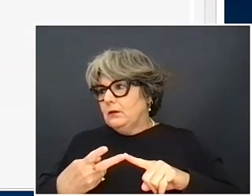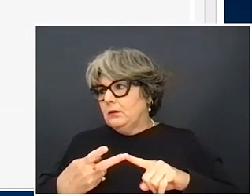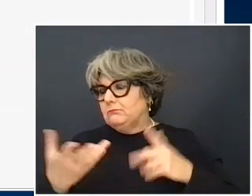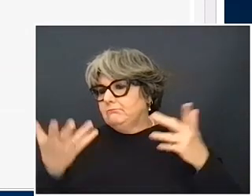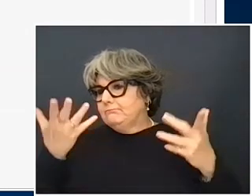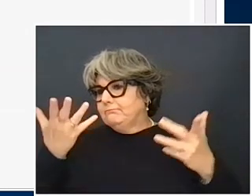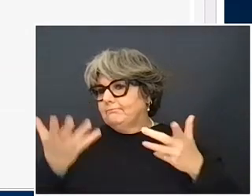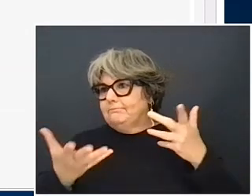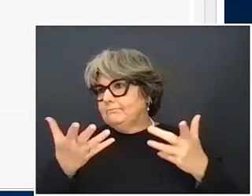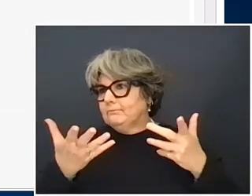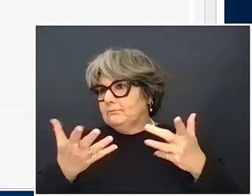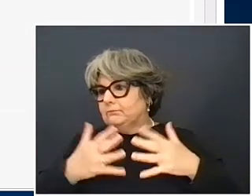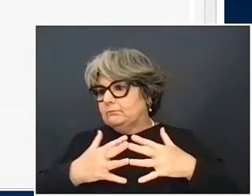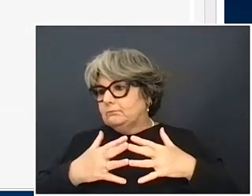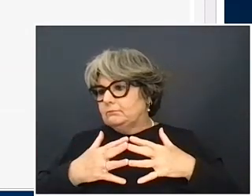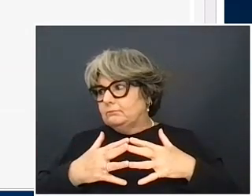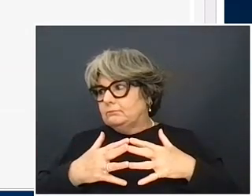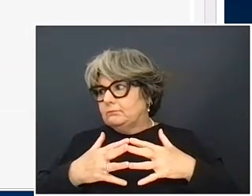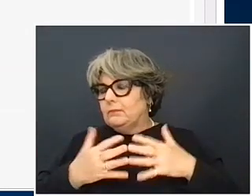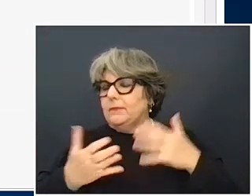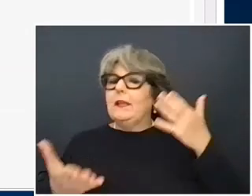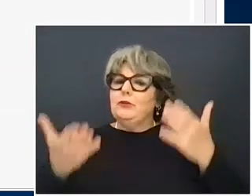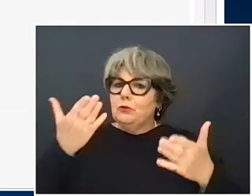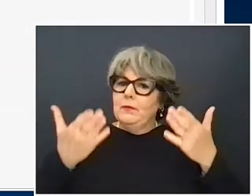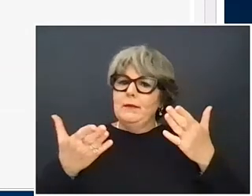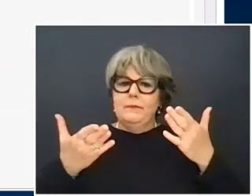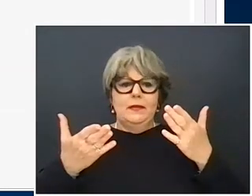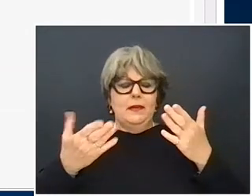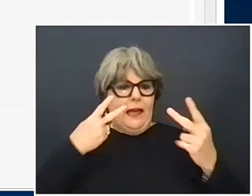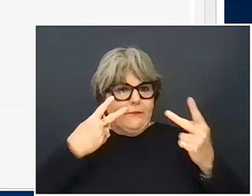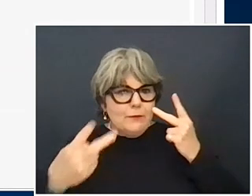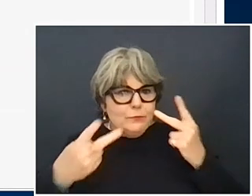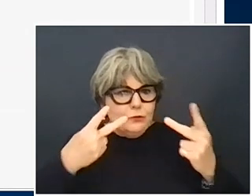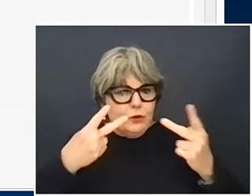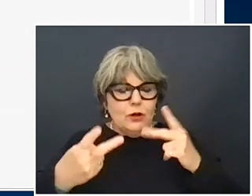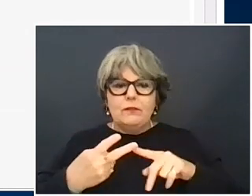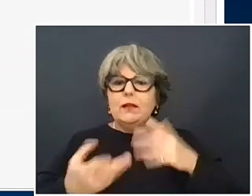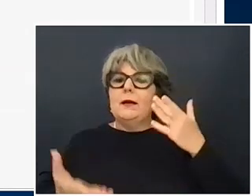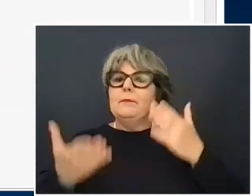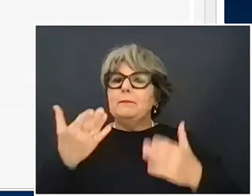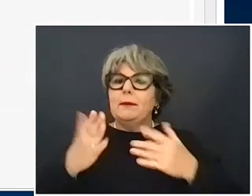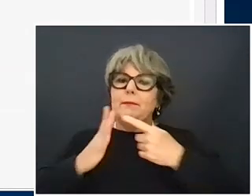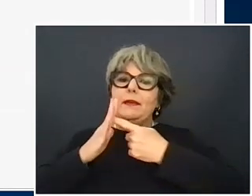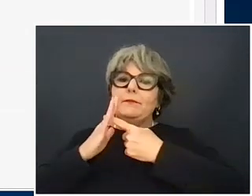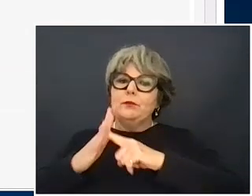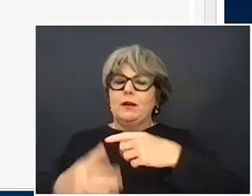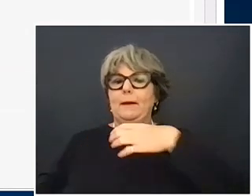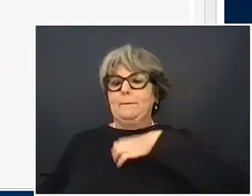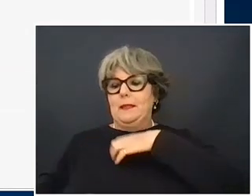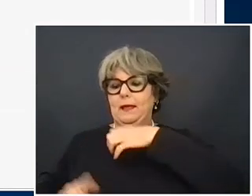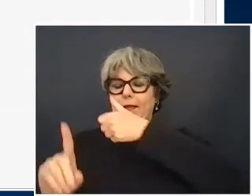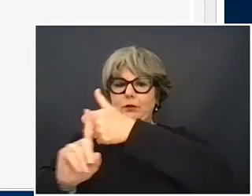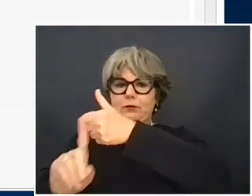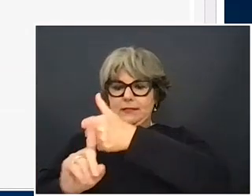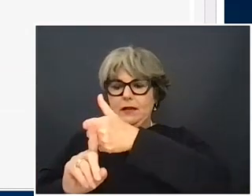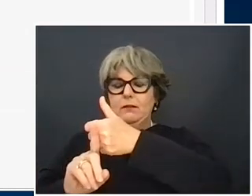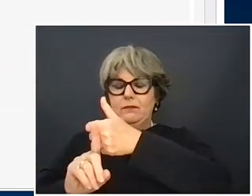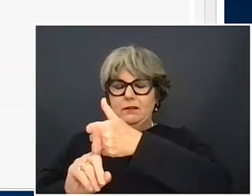let me- that you may have observed and then you may- and you may have started the complaint yourself based on an observation.